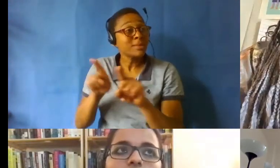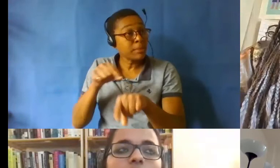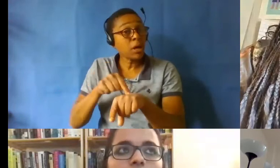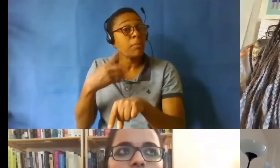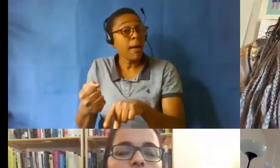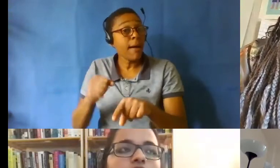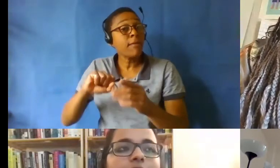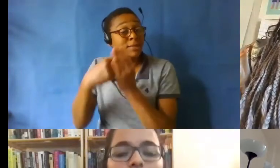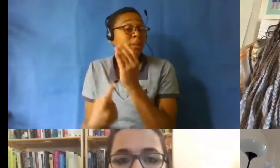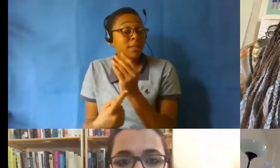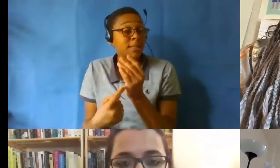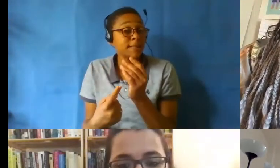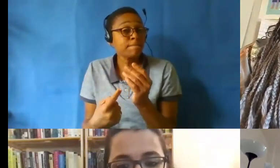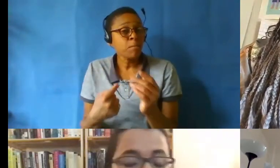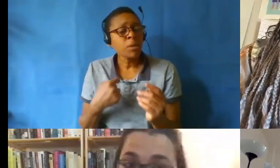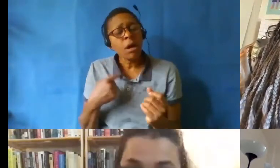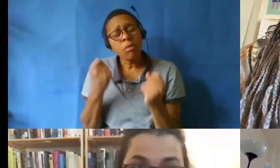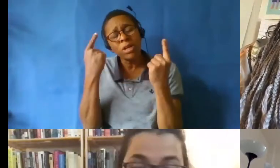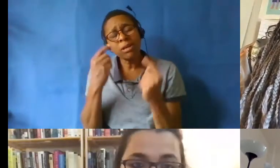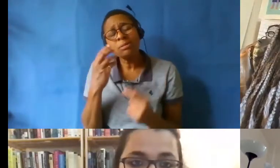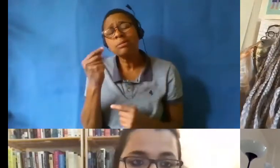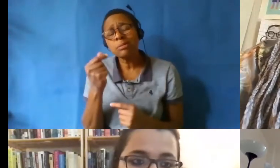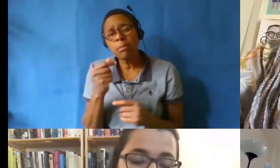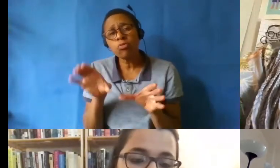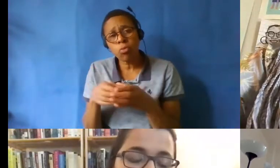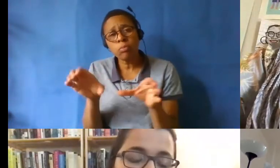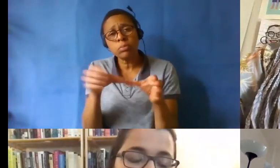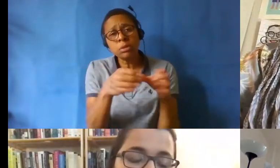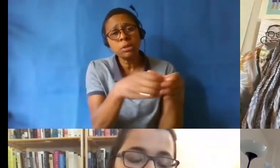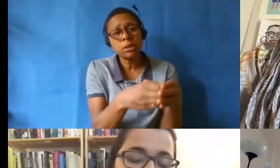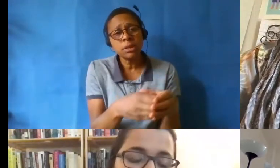marginalized groups and in this sort of particular case Bhopal and Bhopali